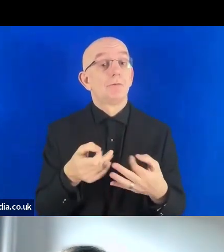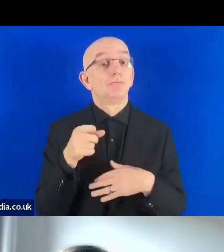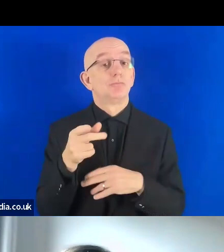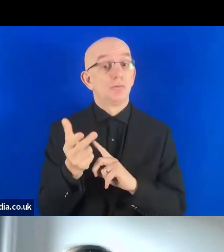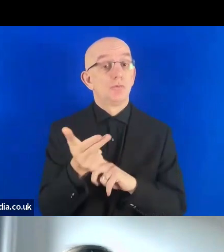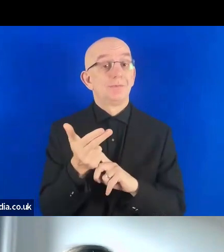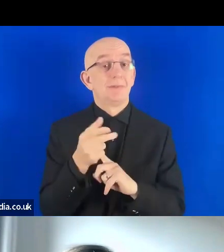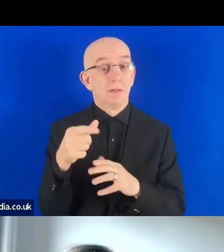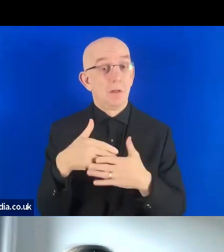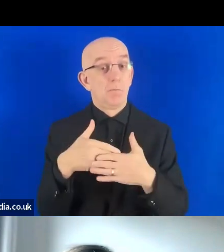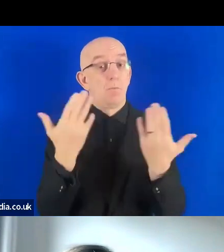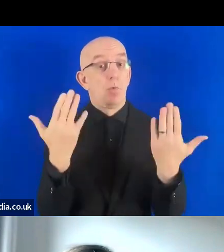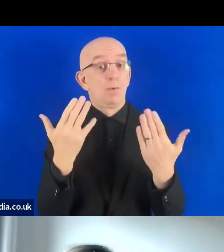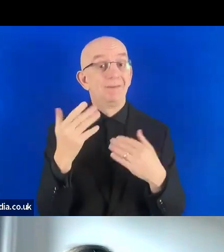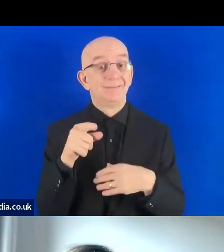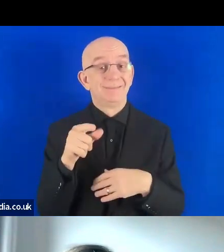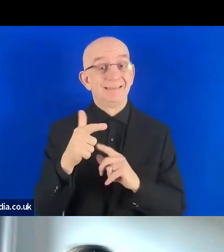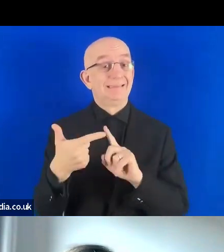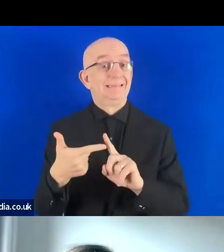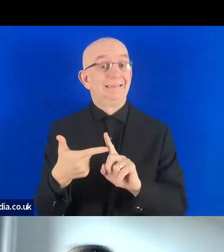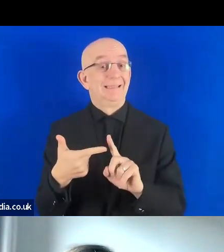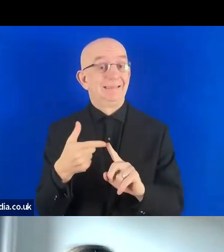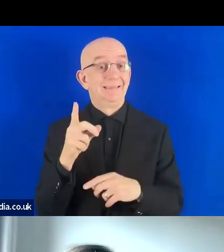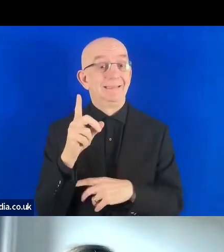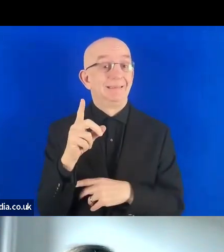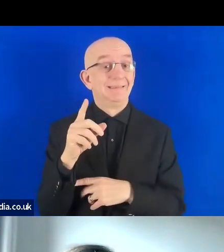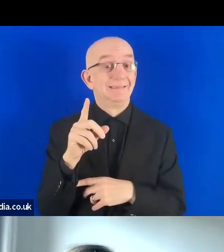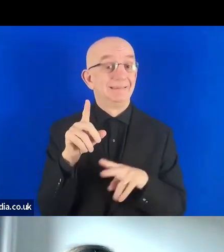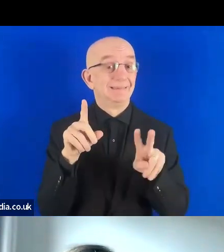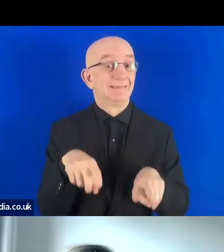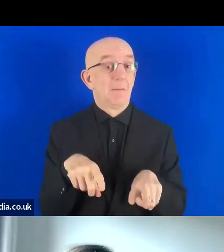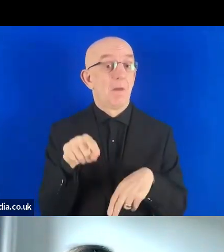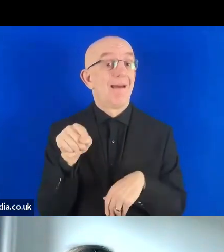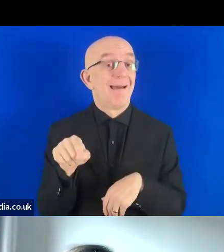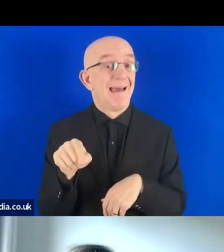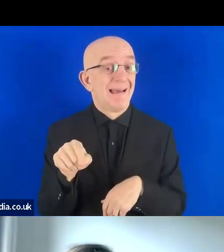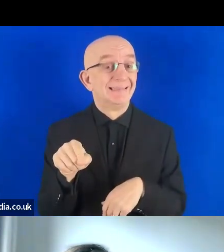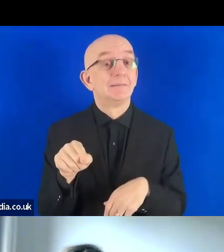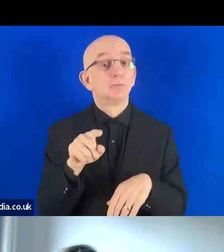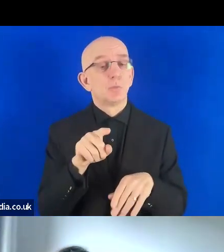and where, you will be, questions on Covid.